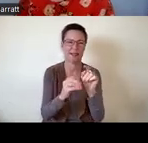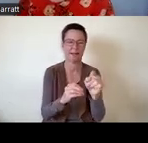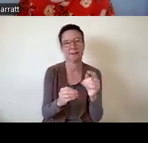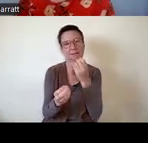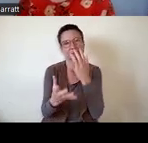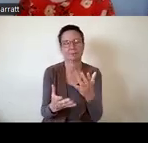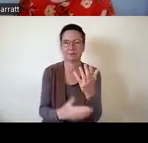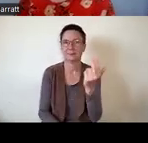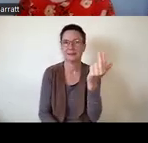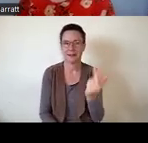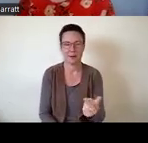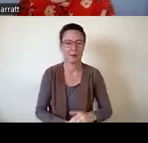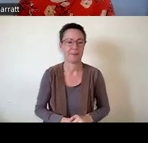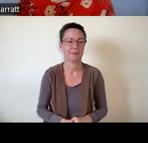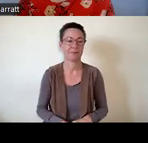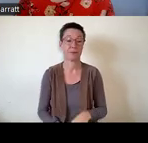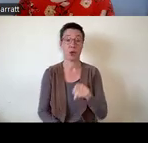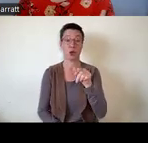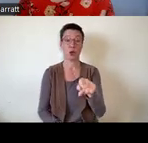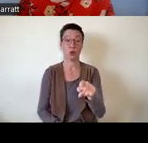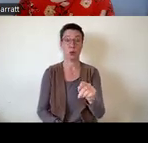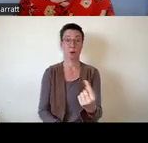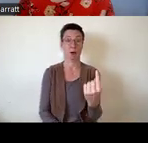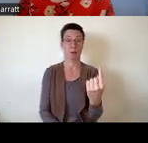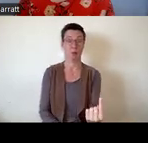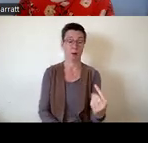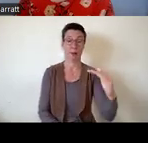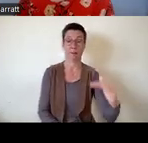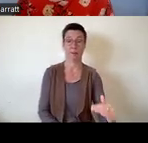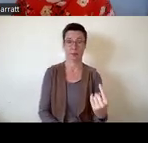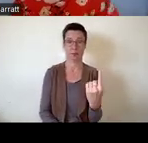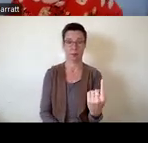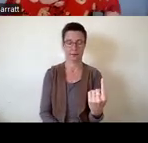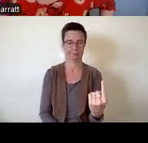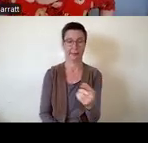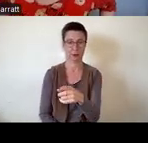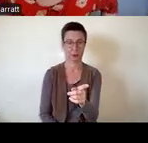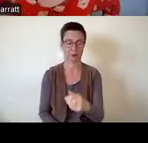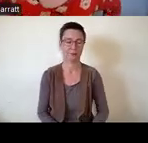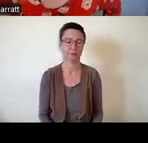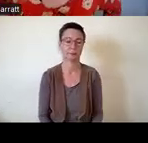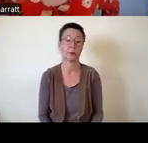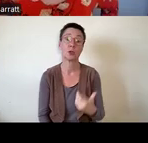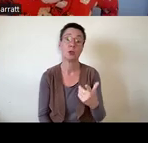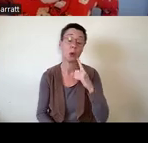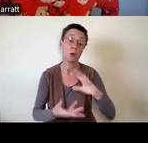You are the little purple person down the bottom. What happens? You do a post on LinkedIn,